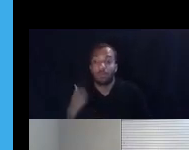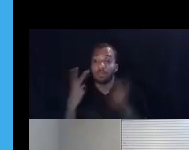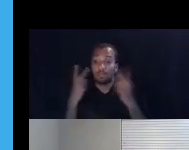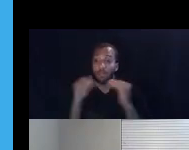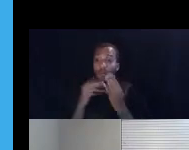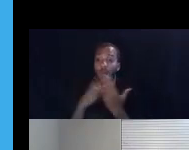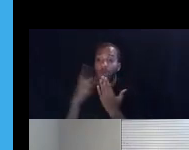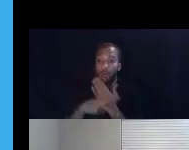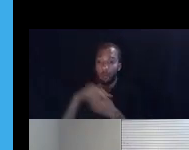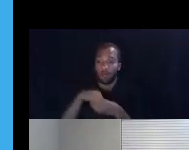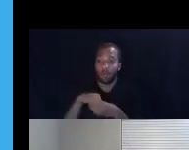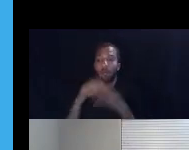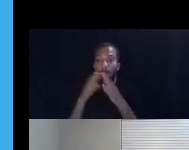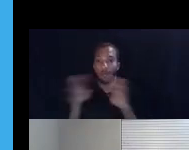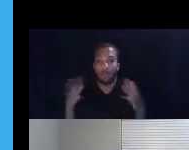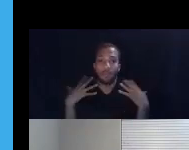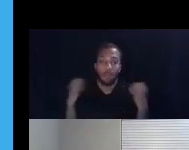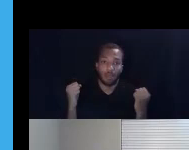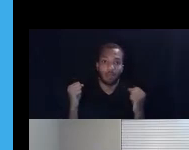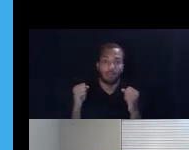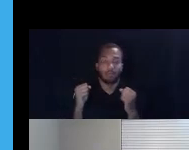and even within other state agencies